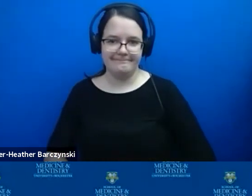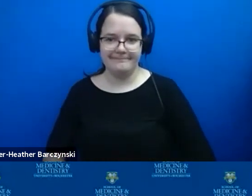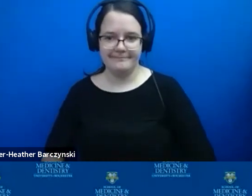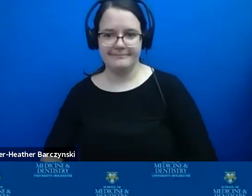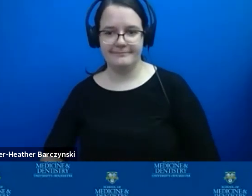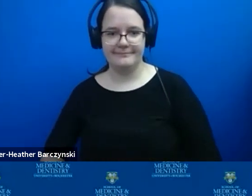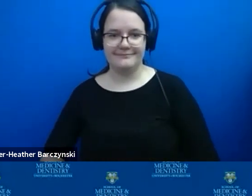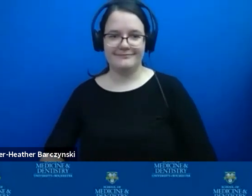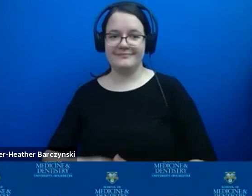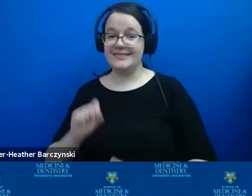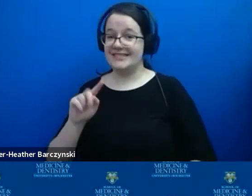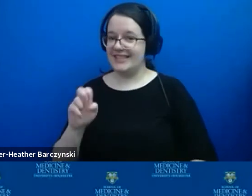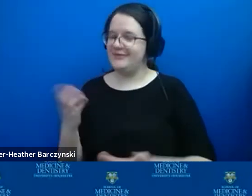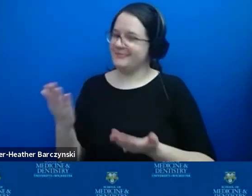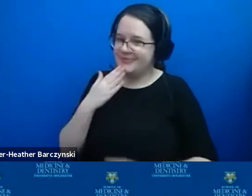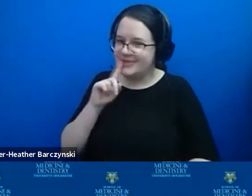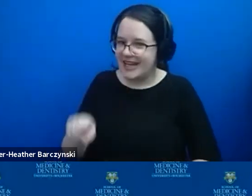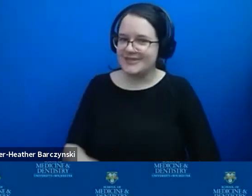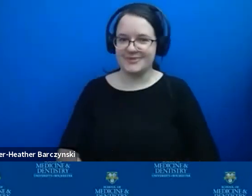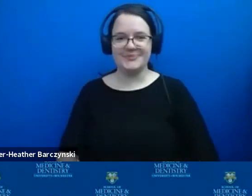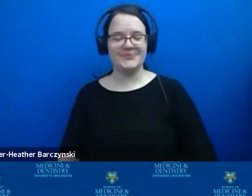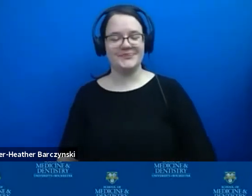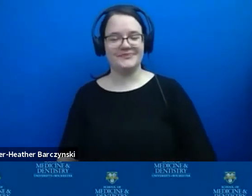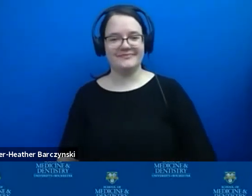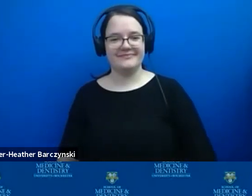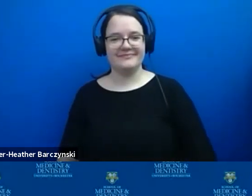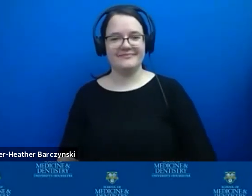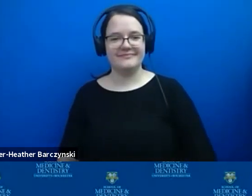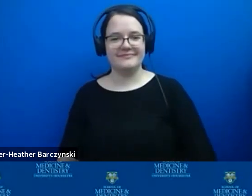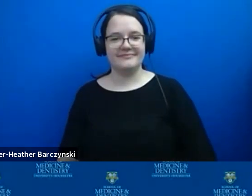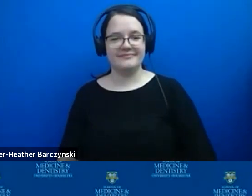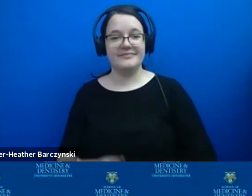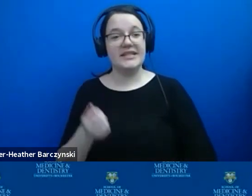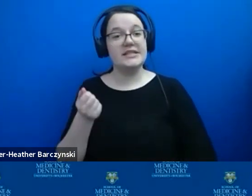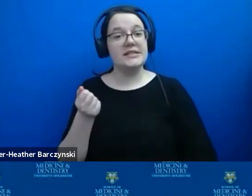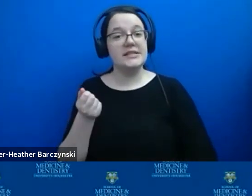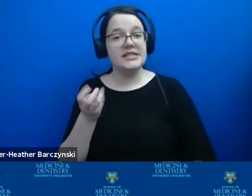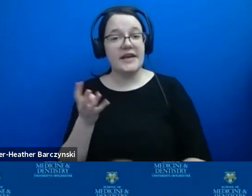good answer okay um the question uh several questions that really relate to um